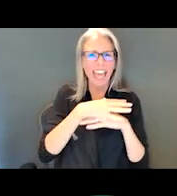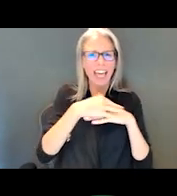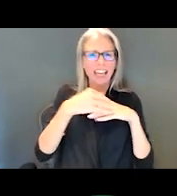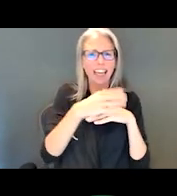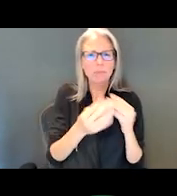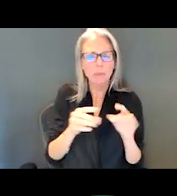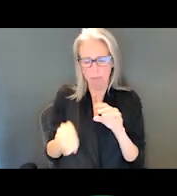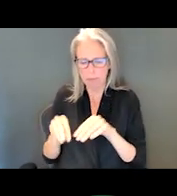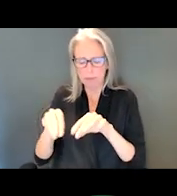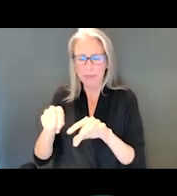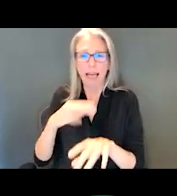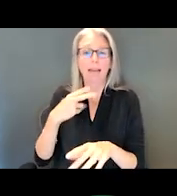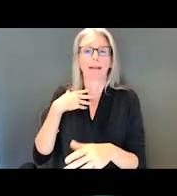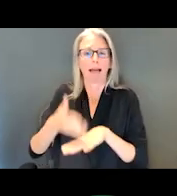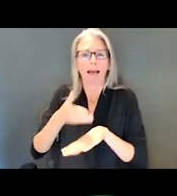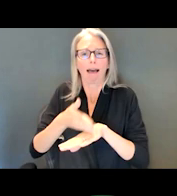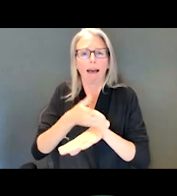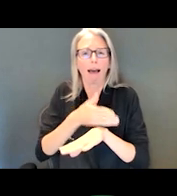and flexible to a visitors needs.